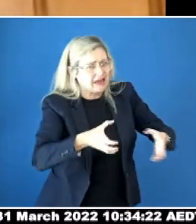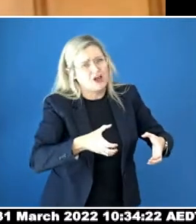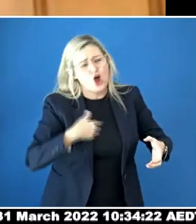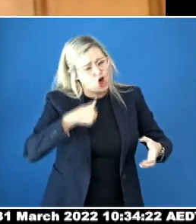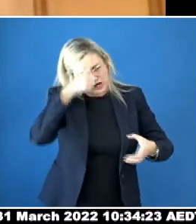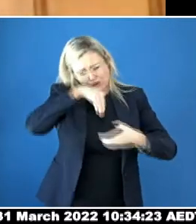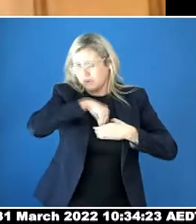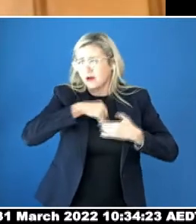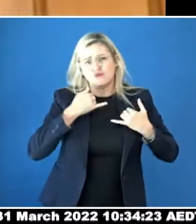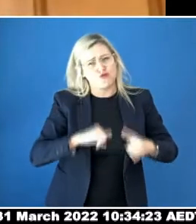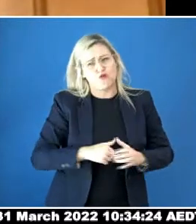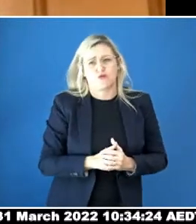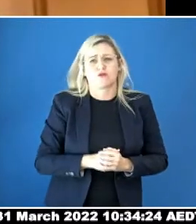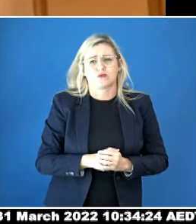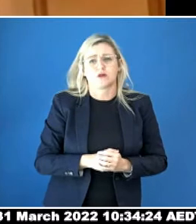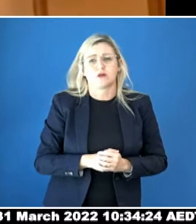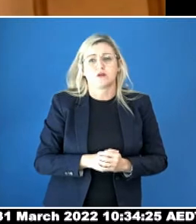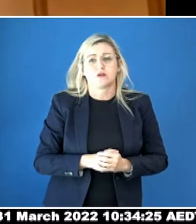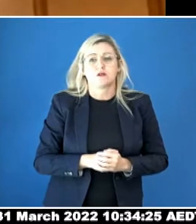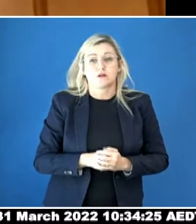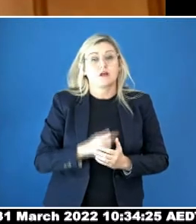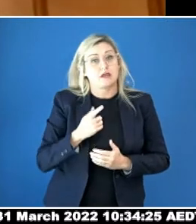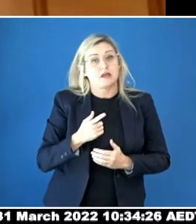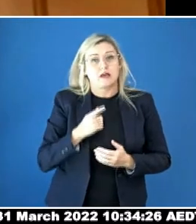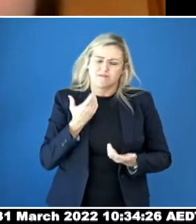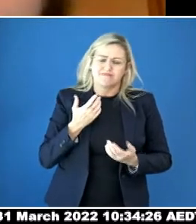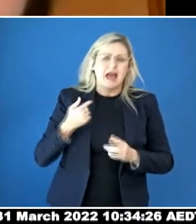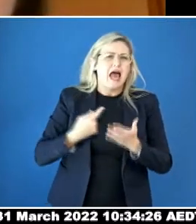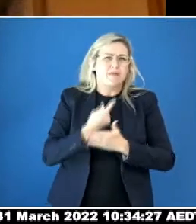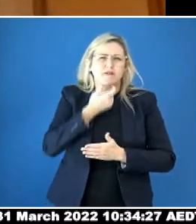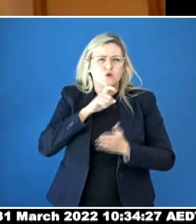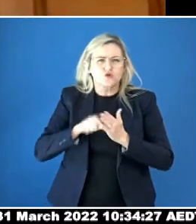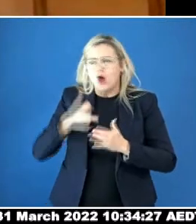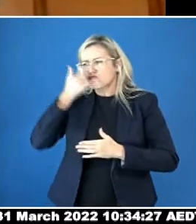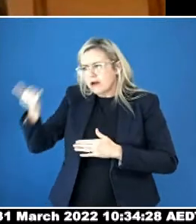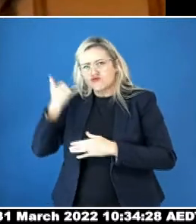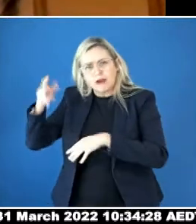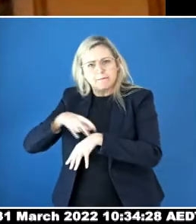And then every time I call the cops on him, they